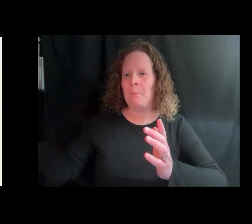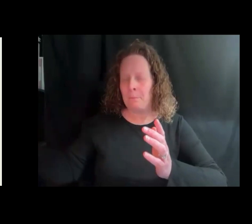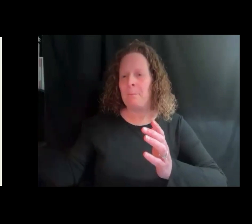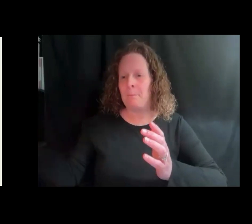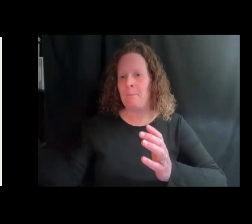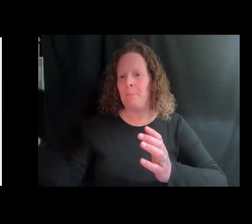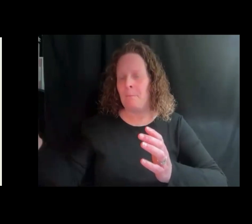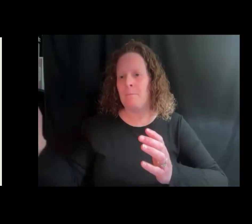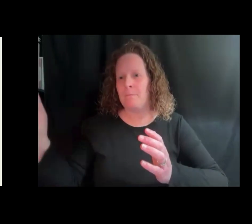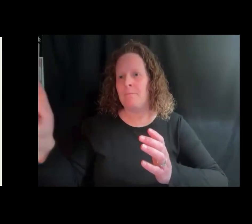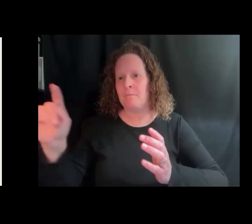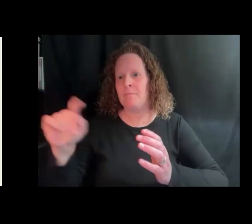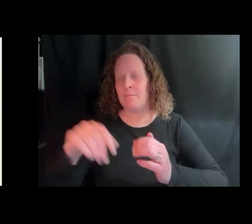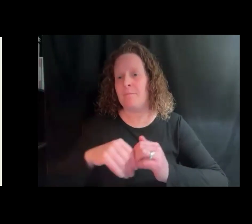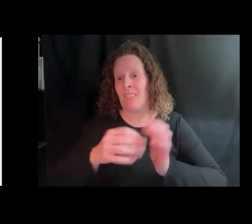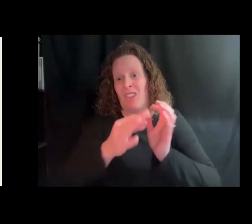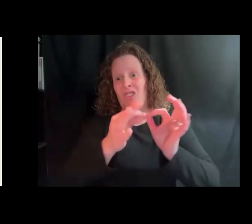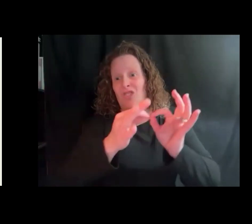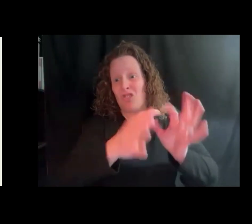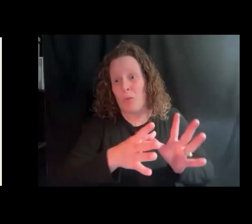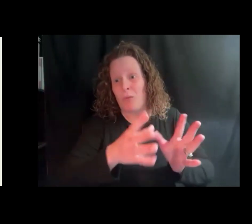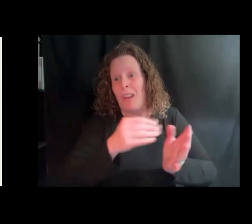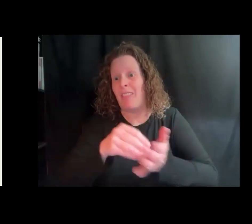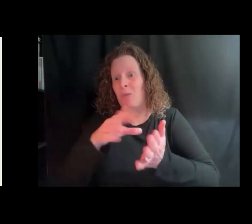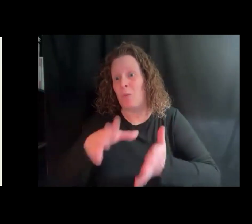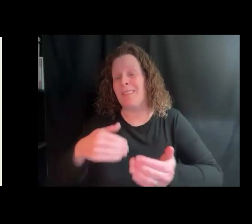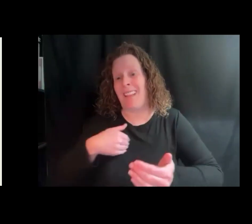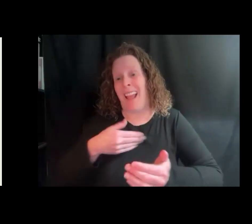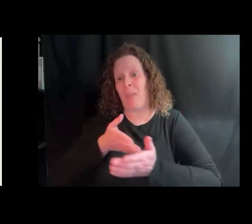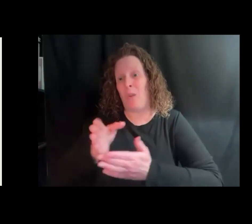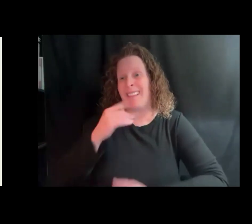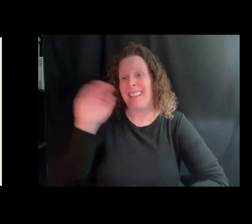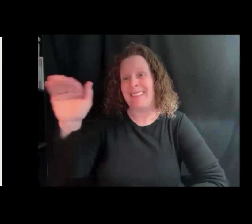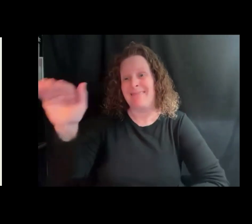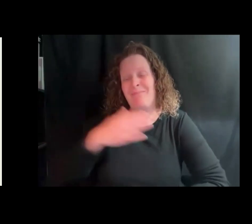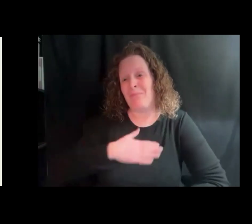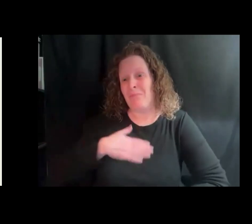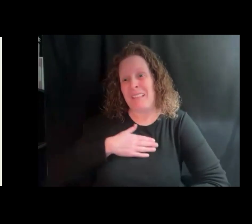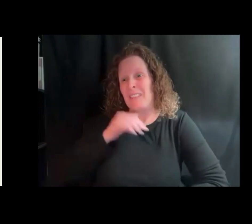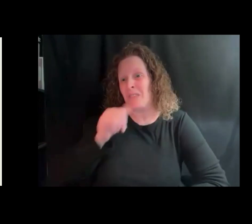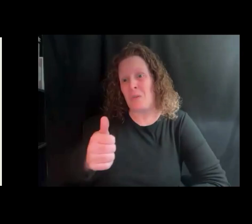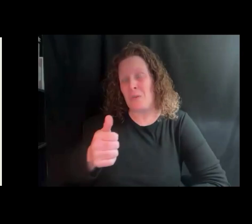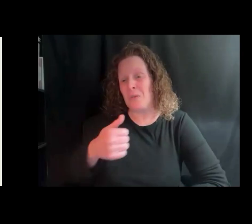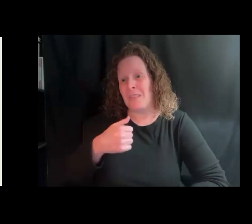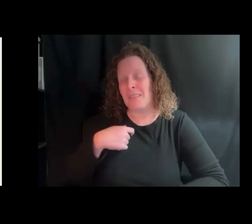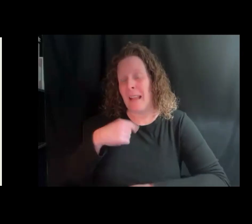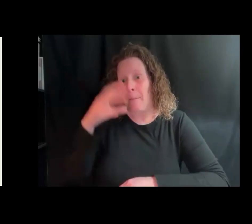to tell the teacher that perhaps they should walk around the other way. The interpreter can get the